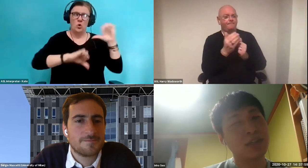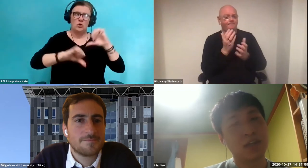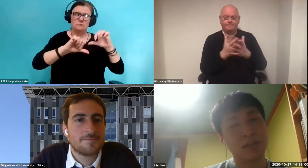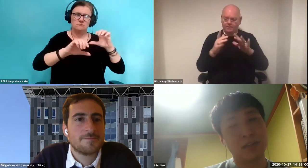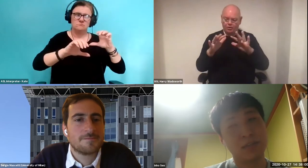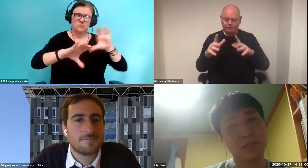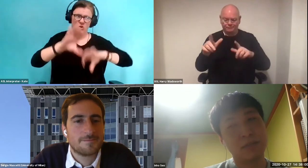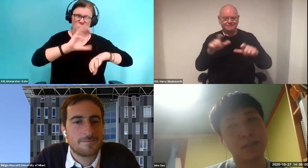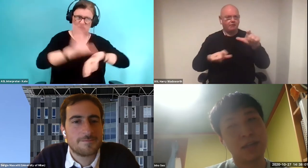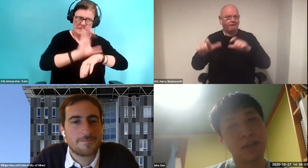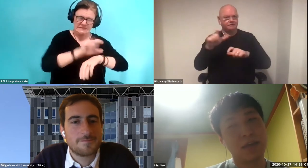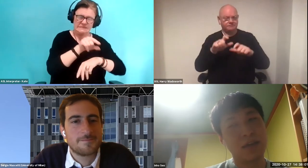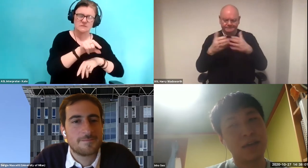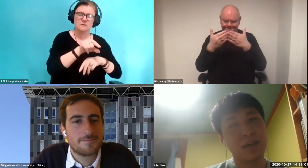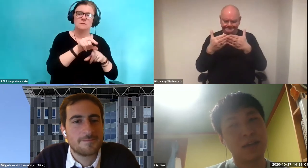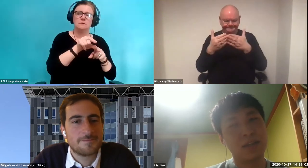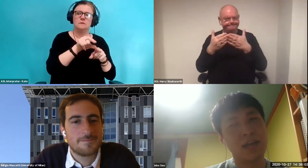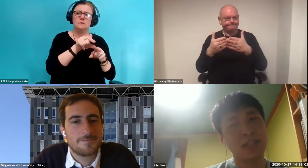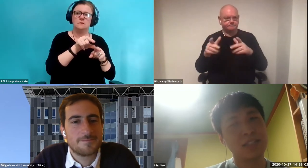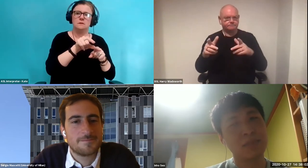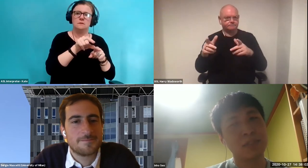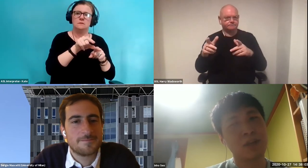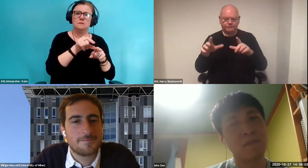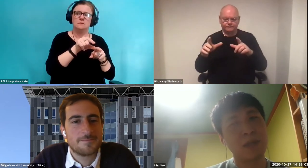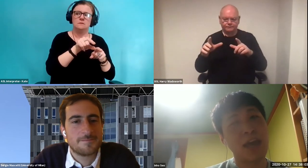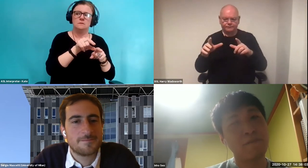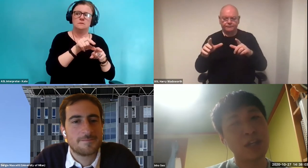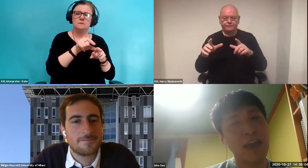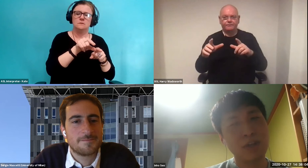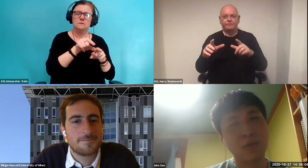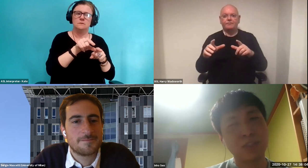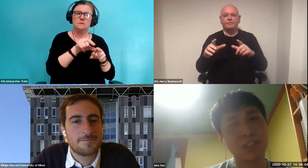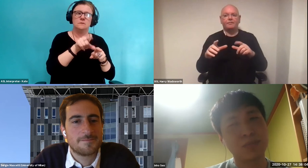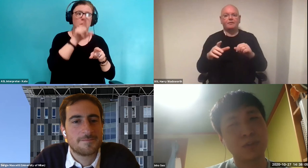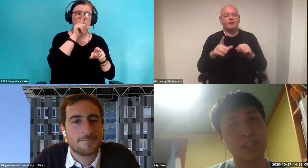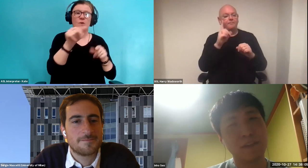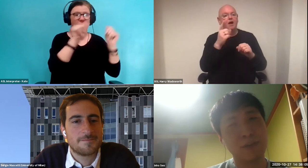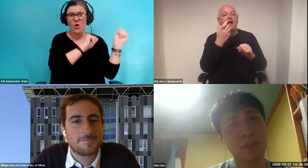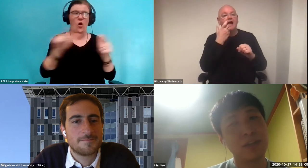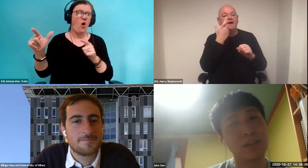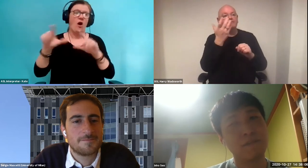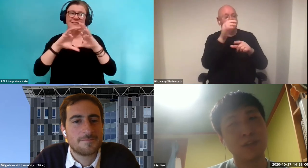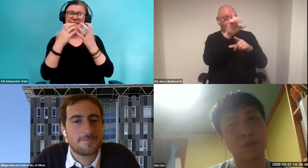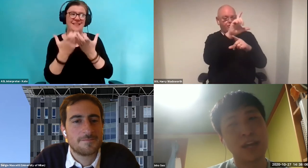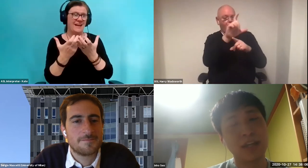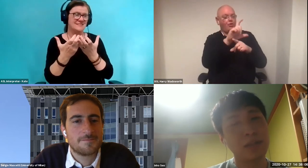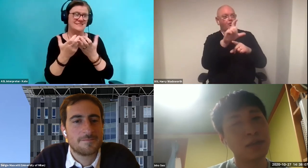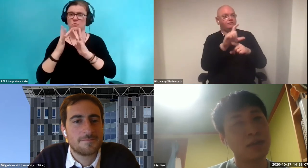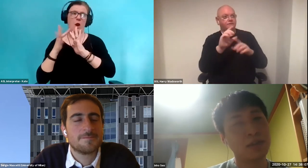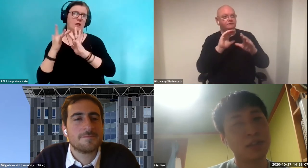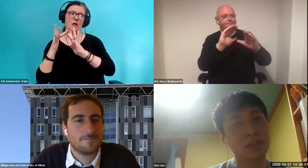uh but and then last semester but every every courses were delivered delivered online and then